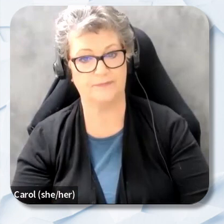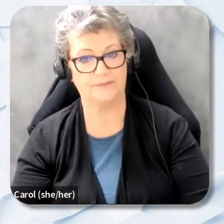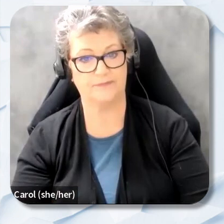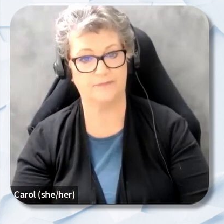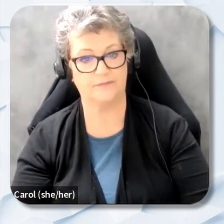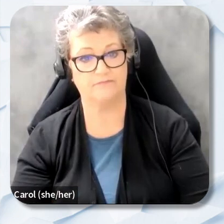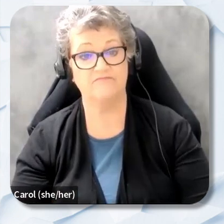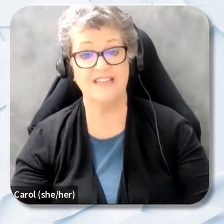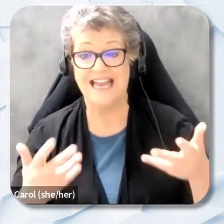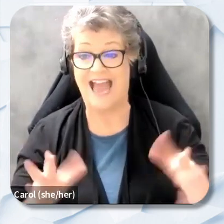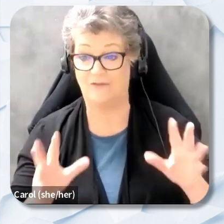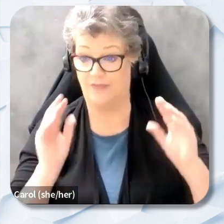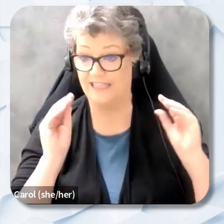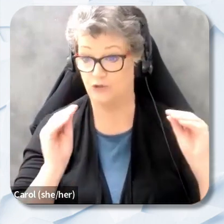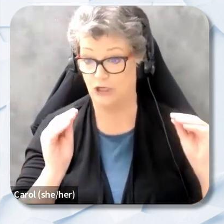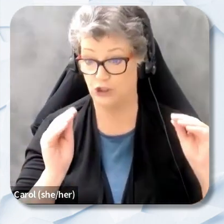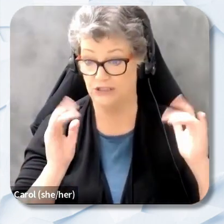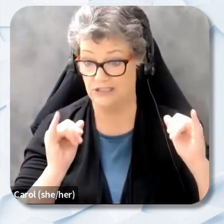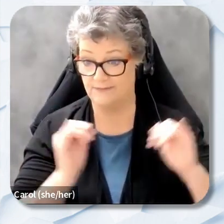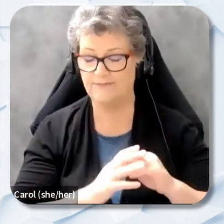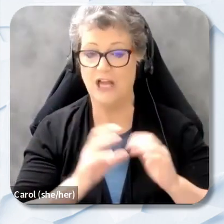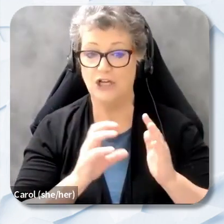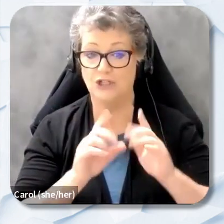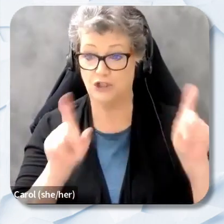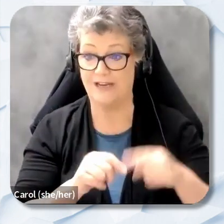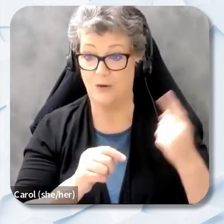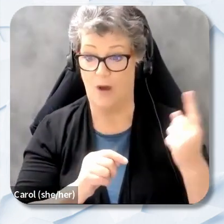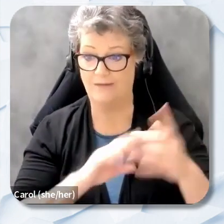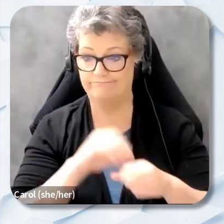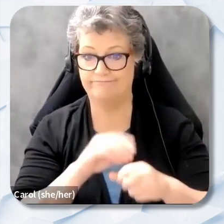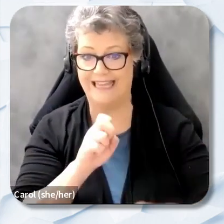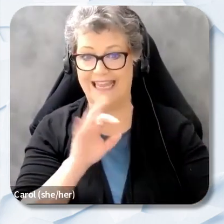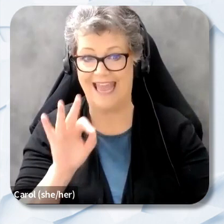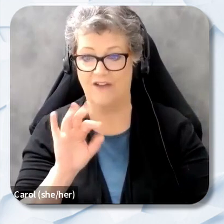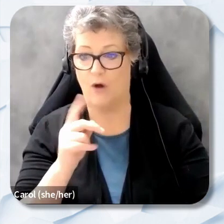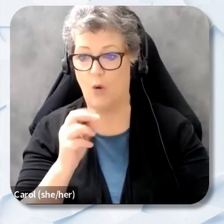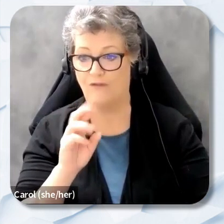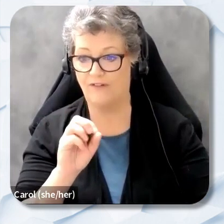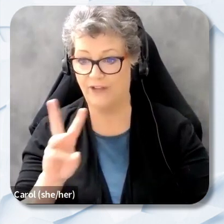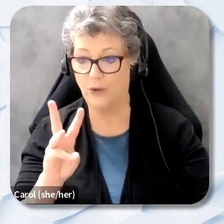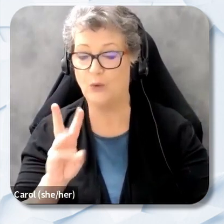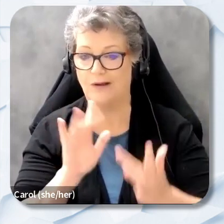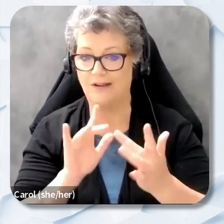After the instruction section, screen one includes the EEF Overview and Contact Information section.